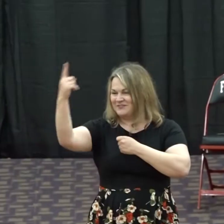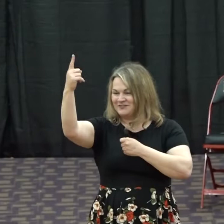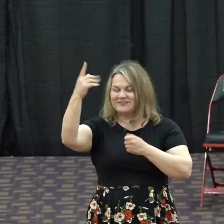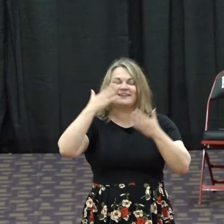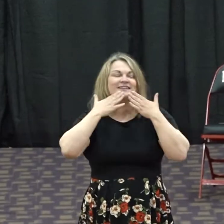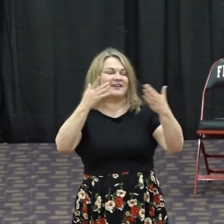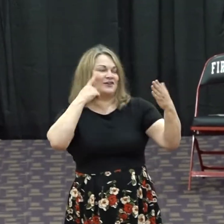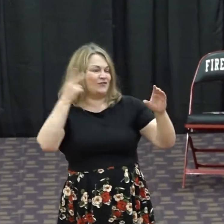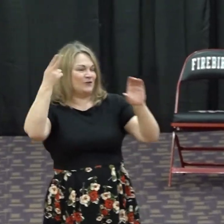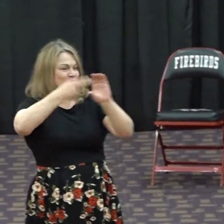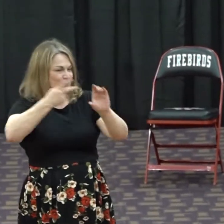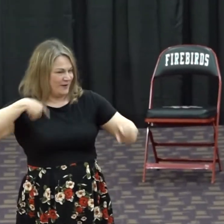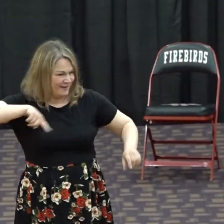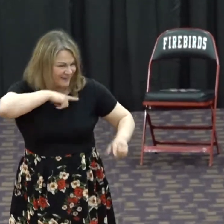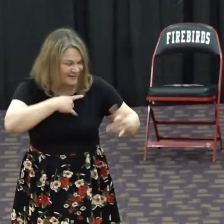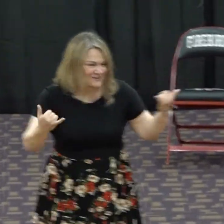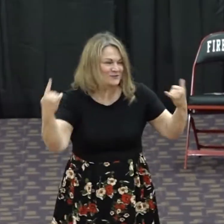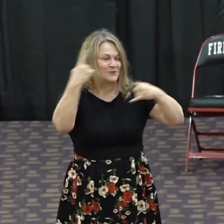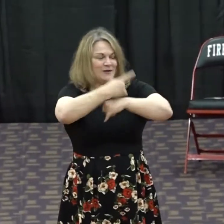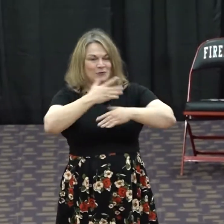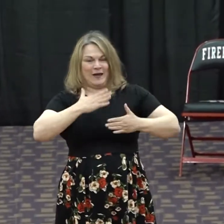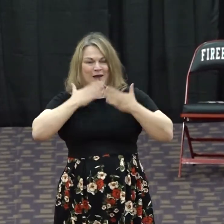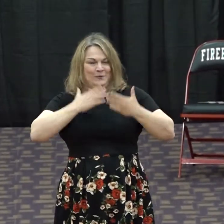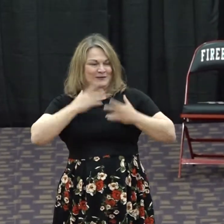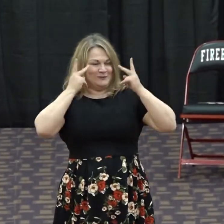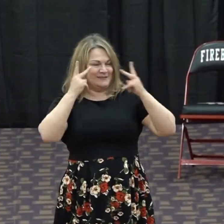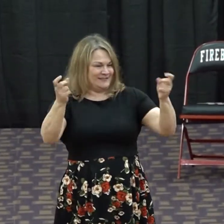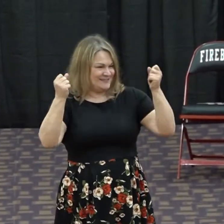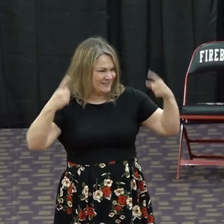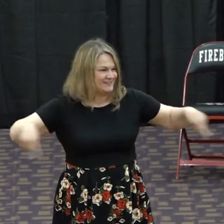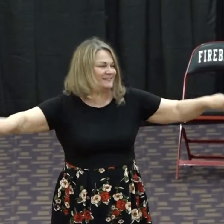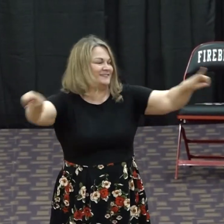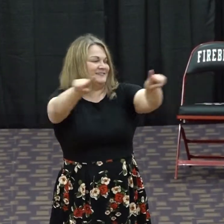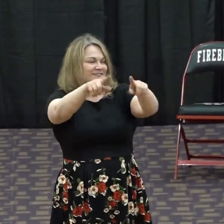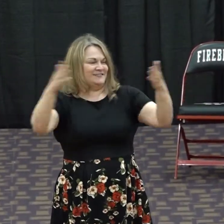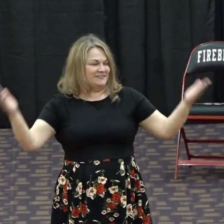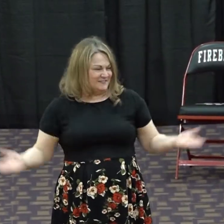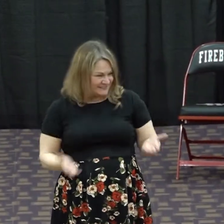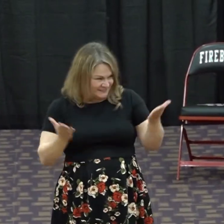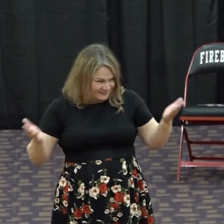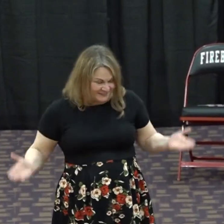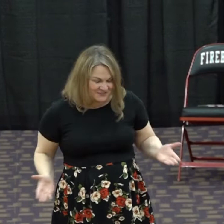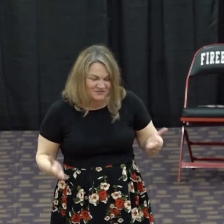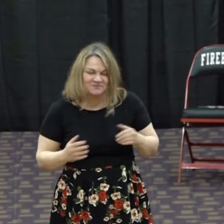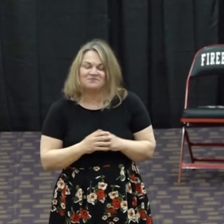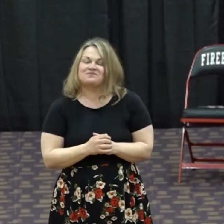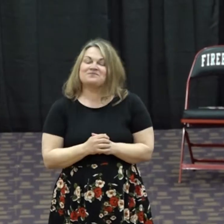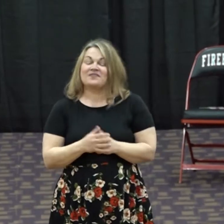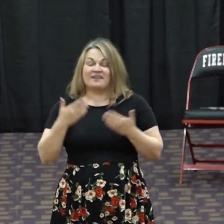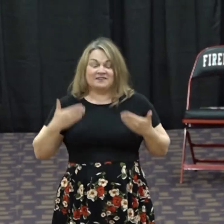Hello! Good afternoon everyone! Thank you for joining us today. I'm happy to see so many people here.